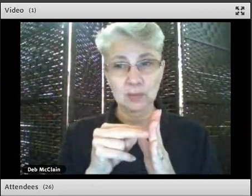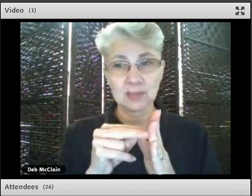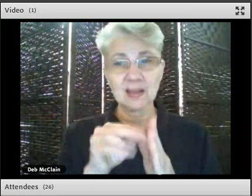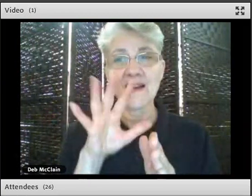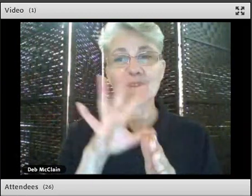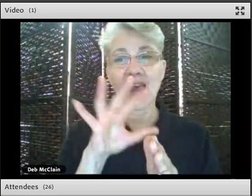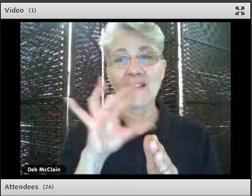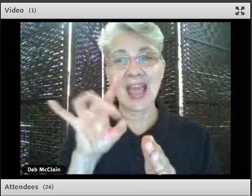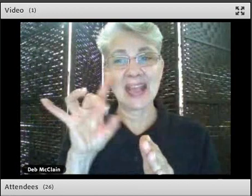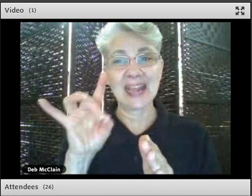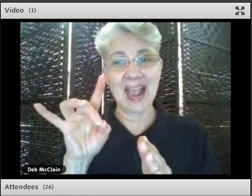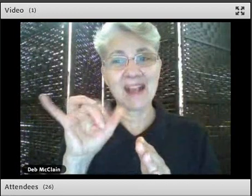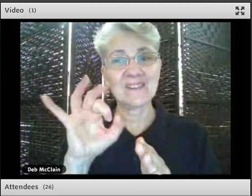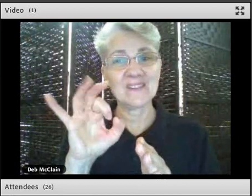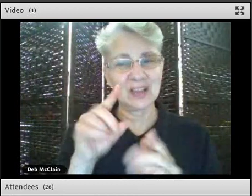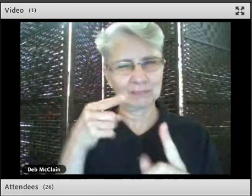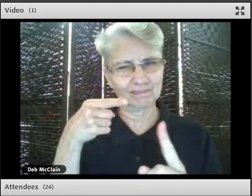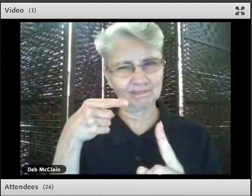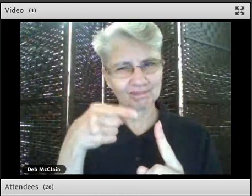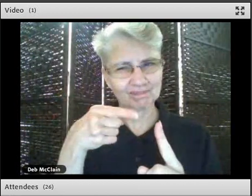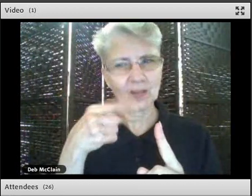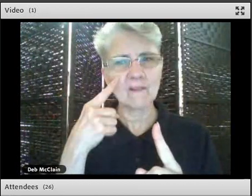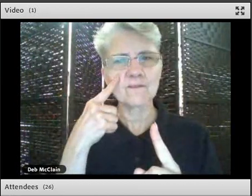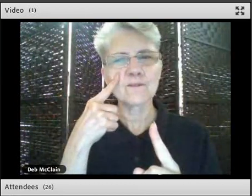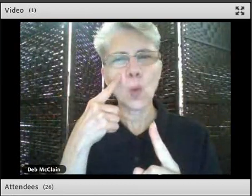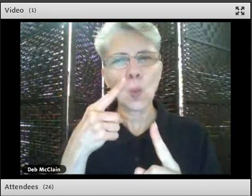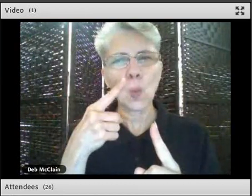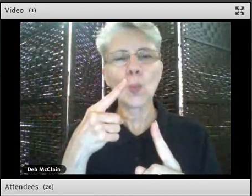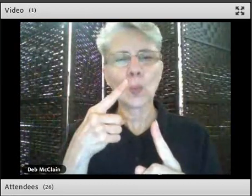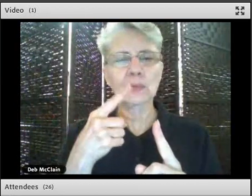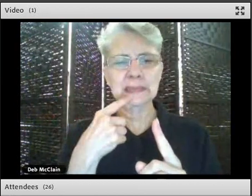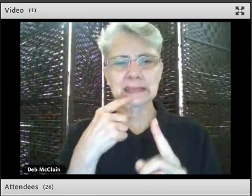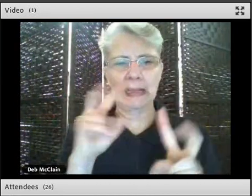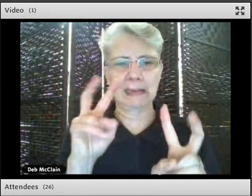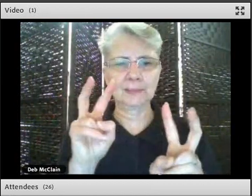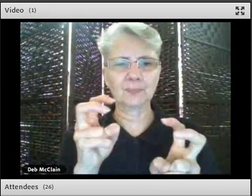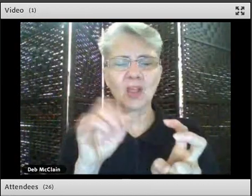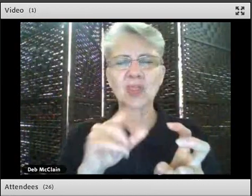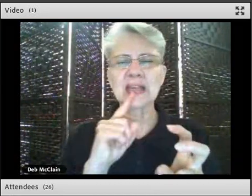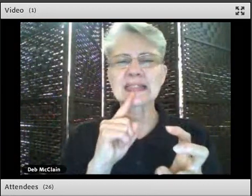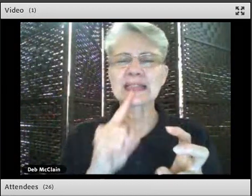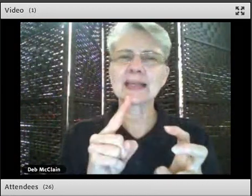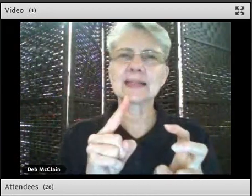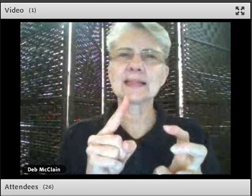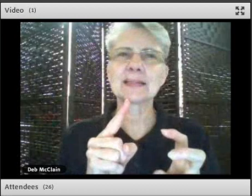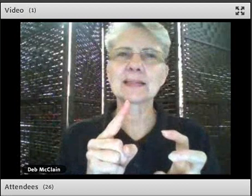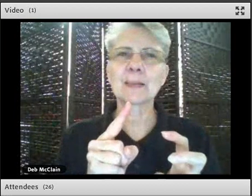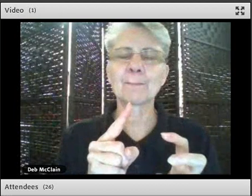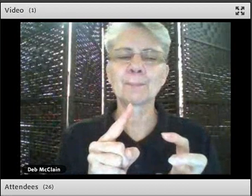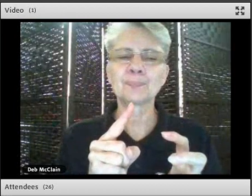to say that this data are from the...